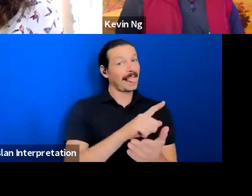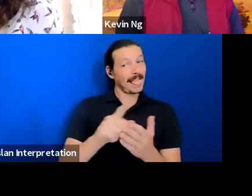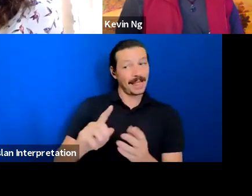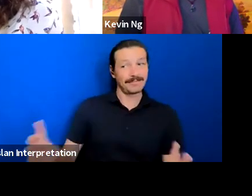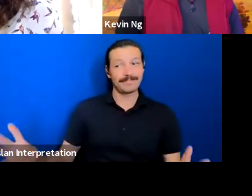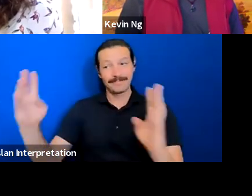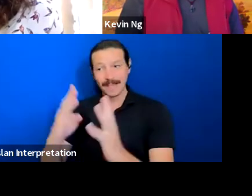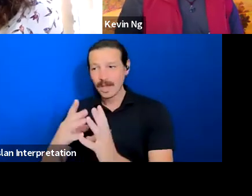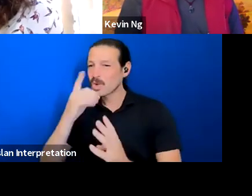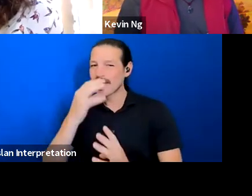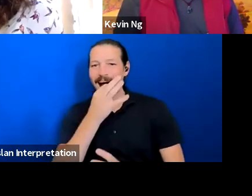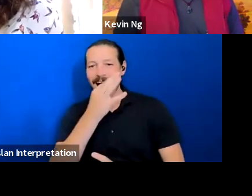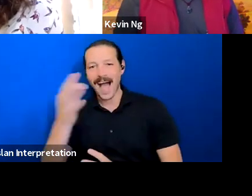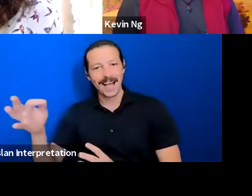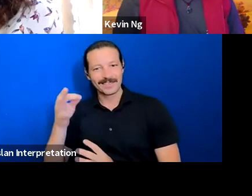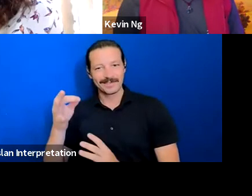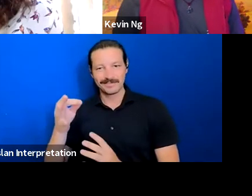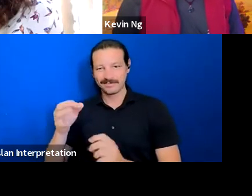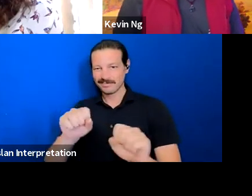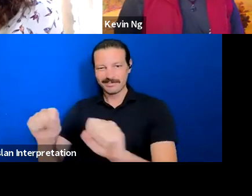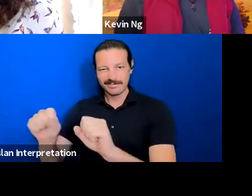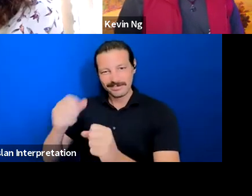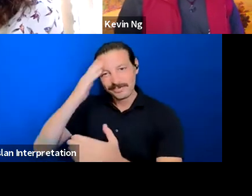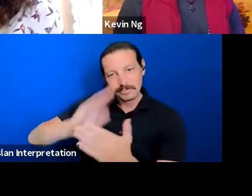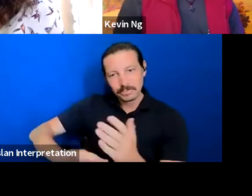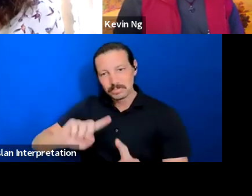experience you can draw on as well, yeah. >>ALI: Can I just add when I felt a little